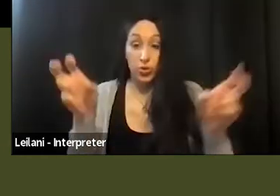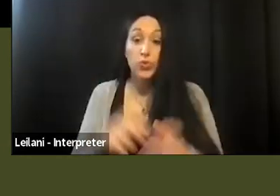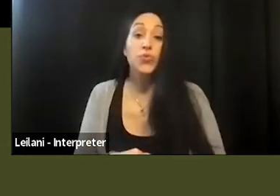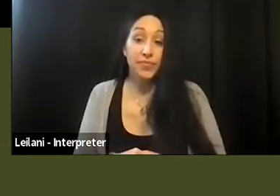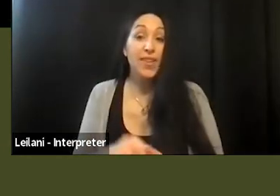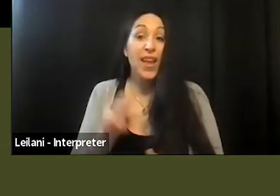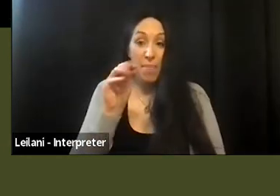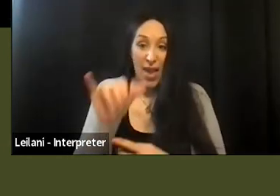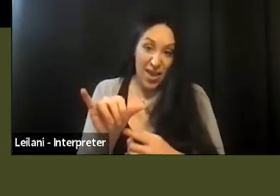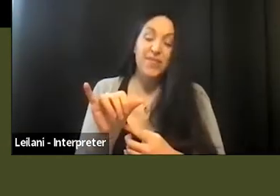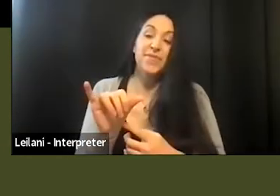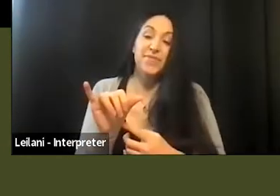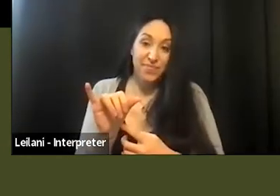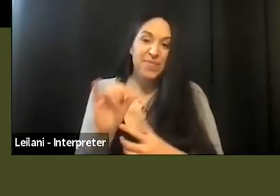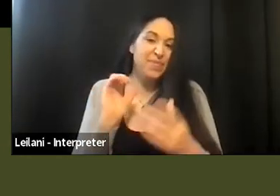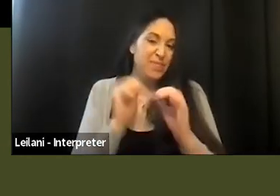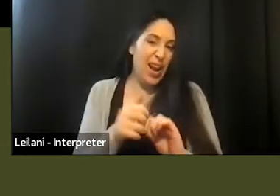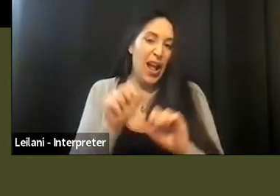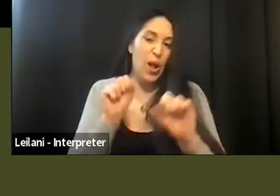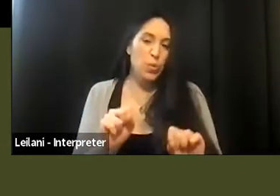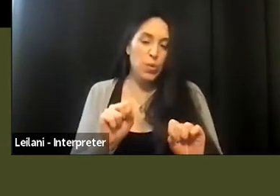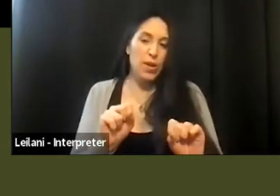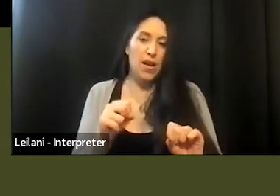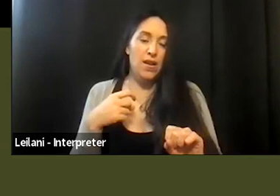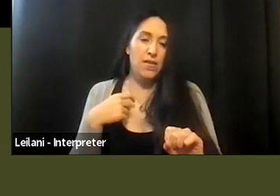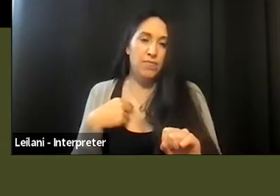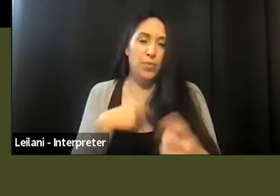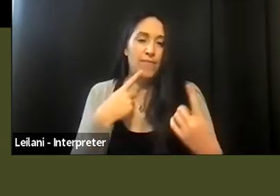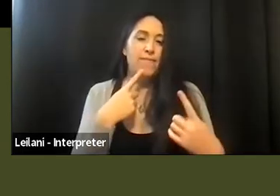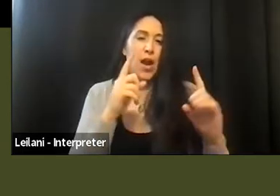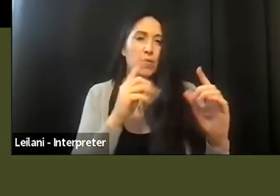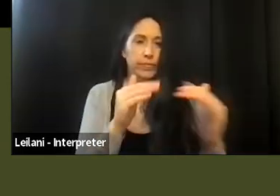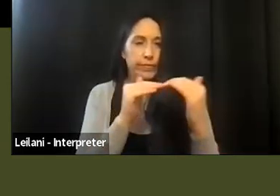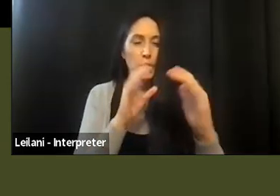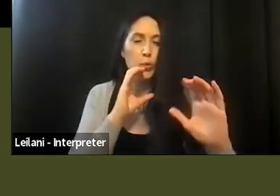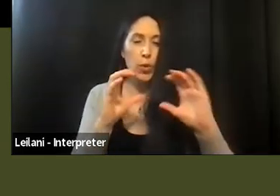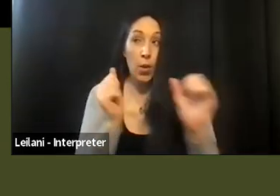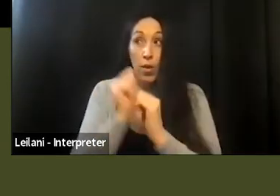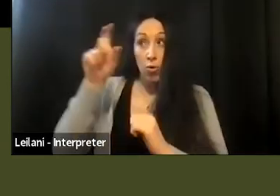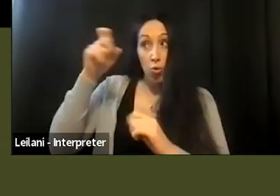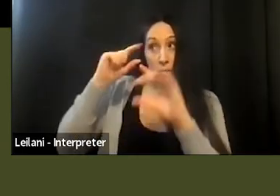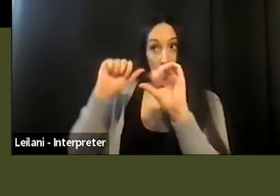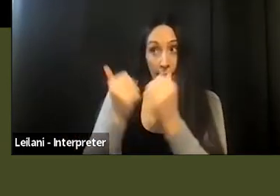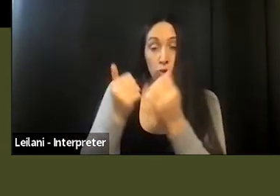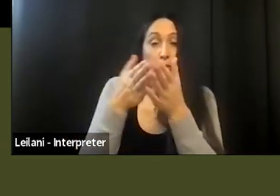It's how can we effectively communicate with government agencies and public agencies for people with disabilities?